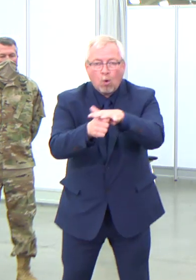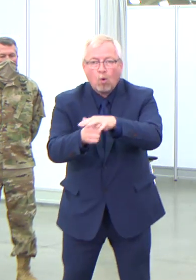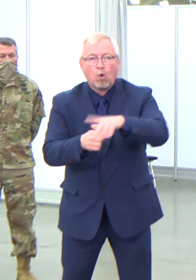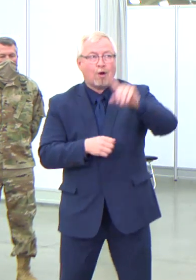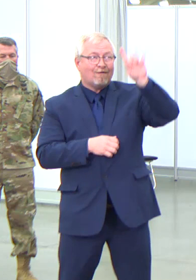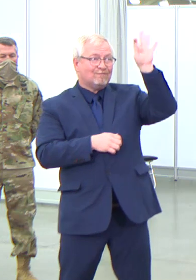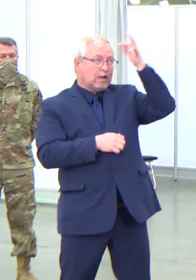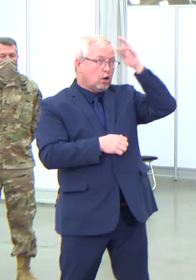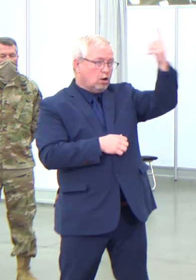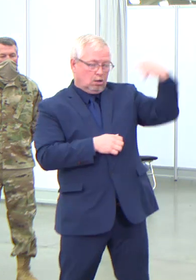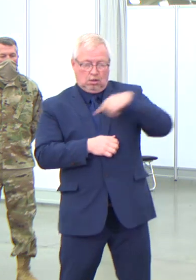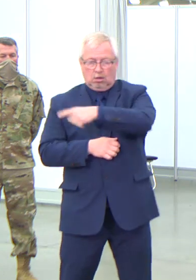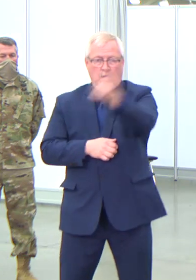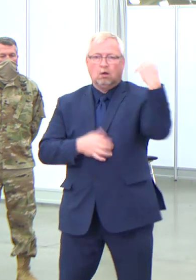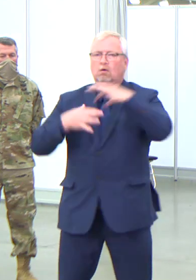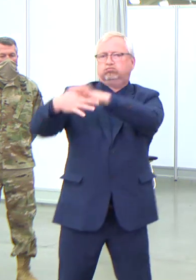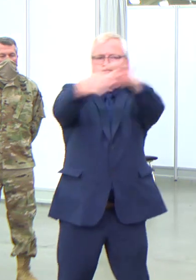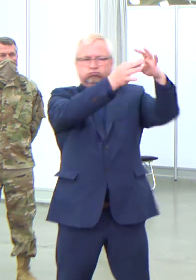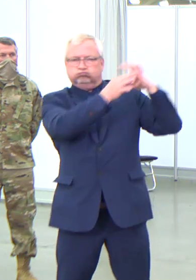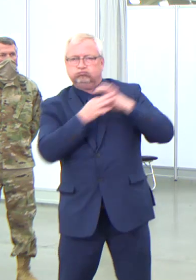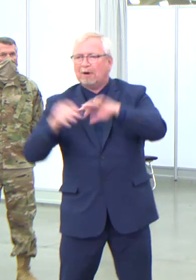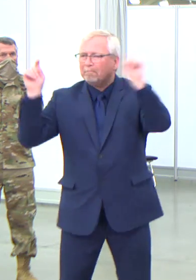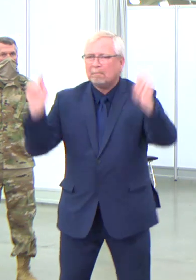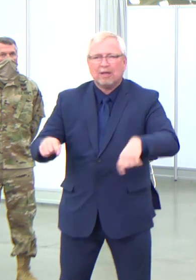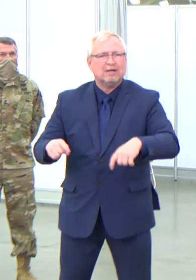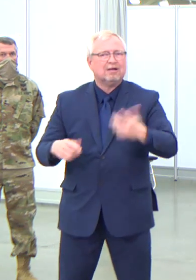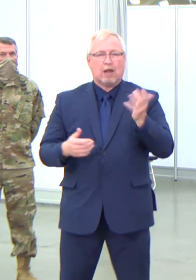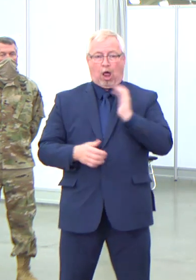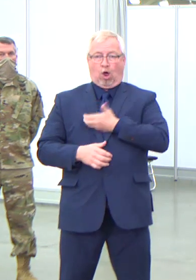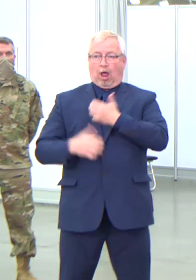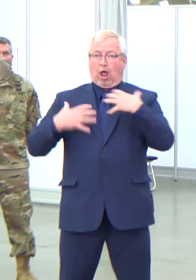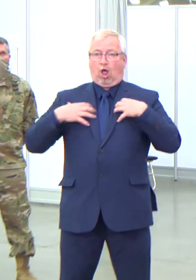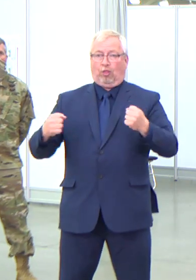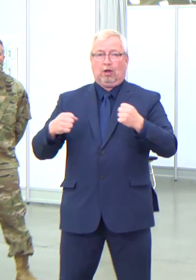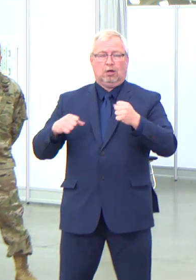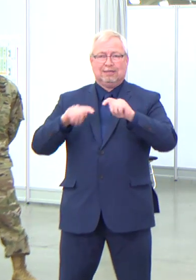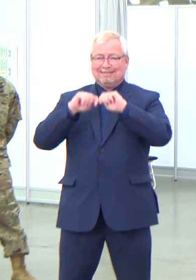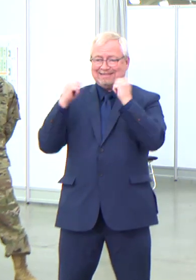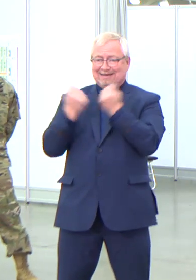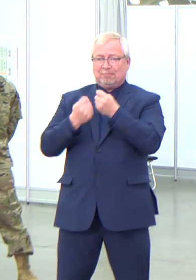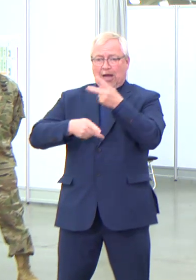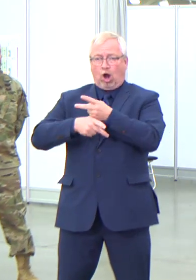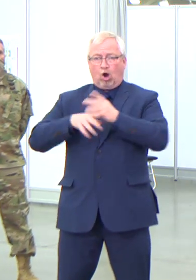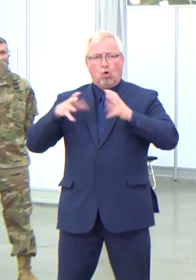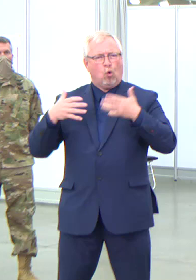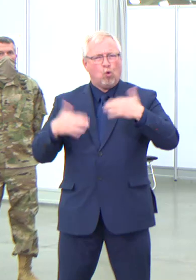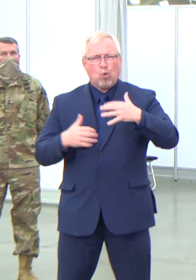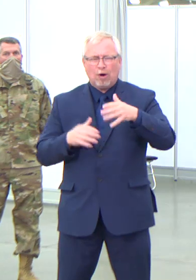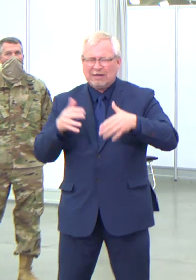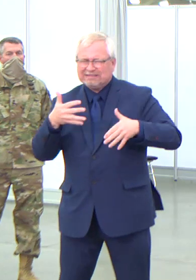partners. At Luminis, we have a critical priority, and that is to